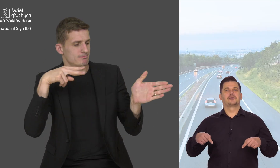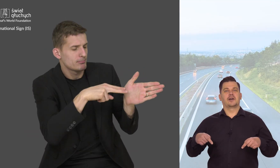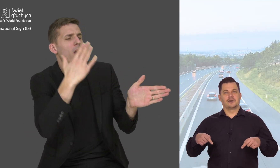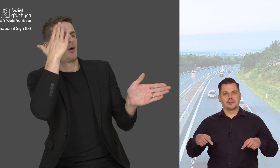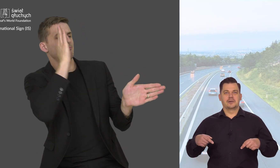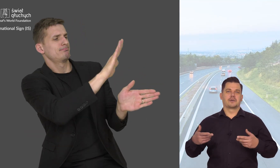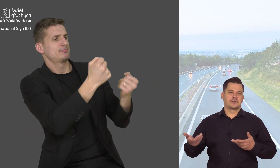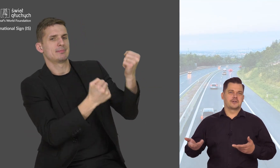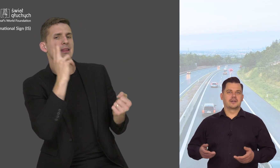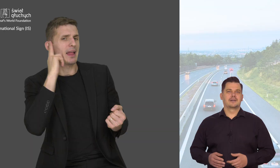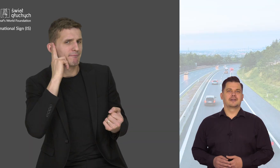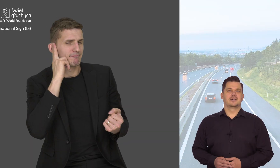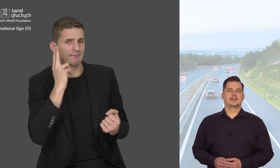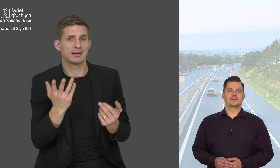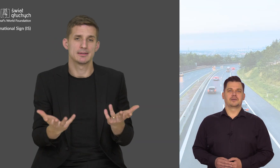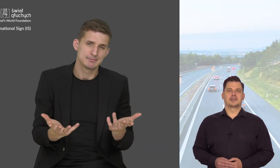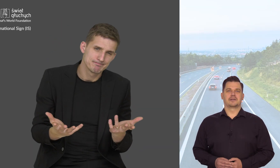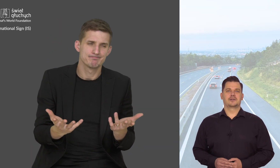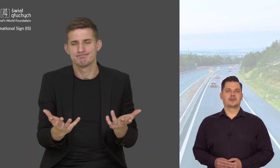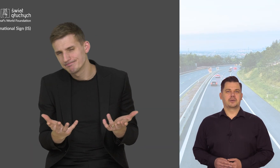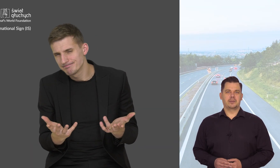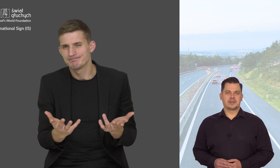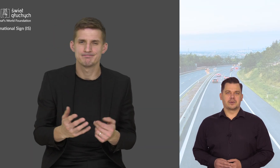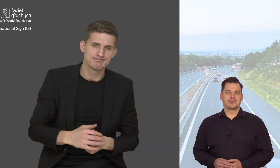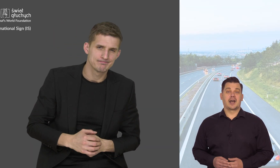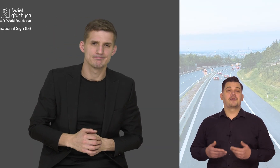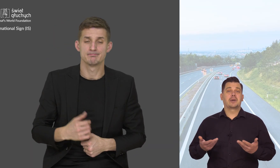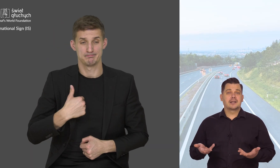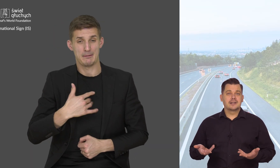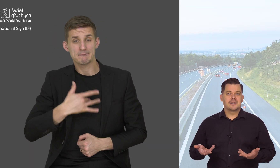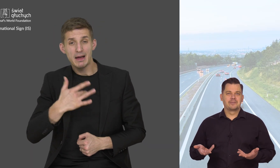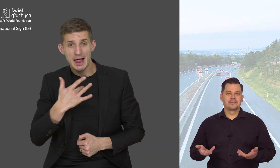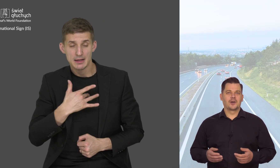It sounds like a good idea in theory, but in practice, it failed.